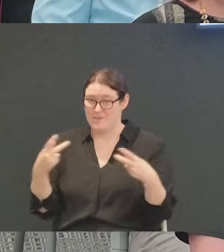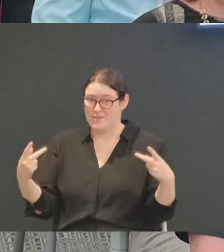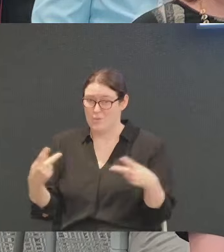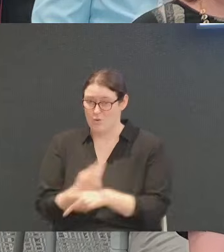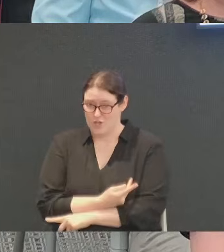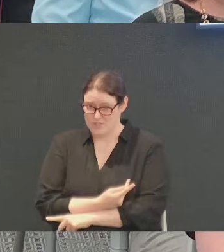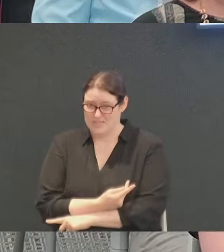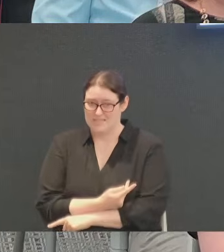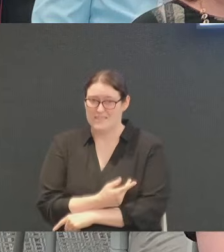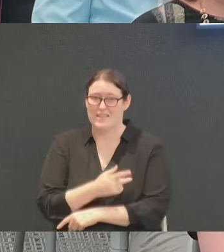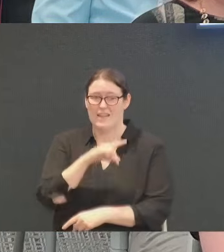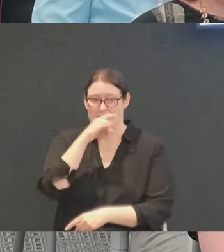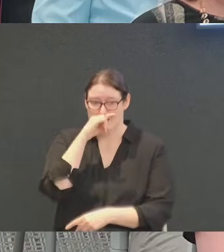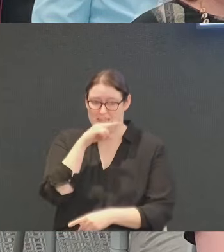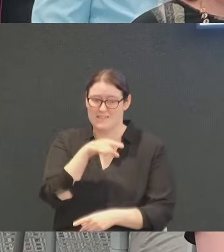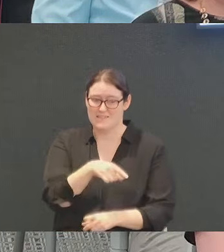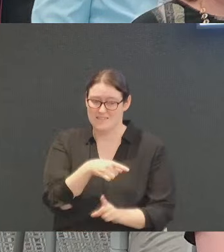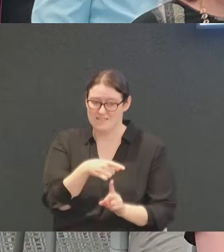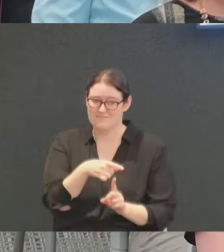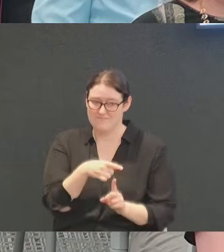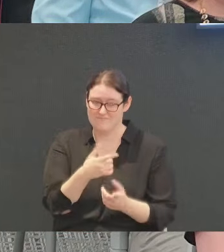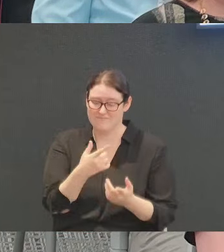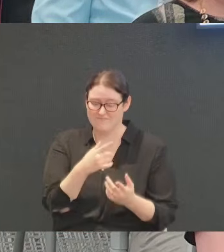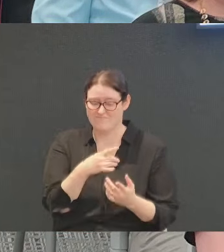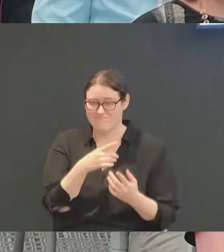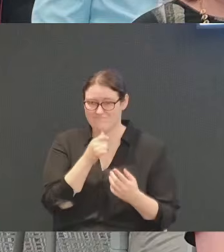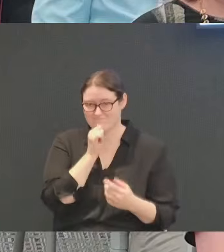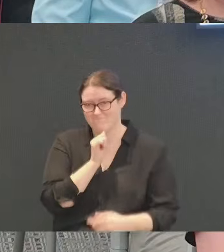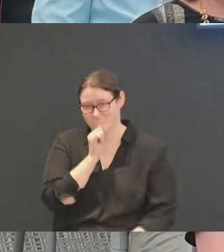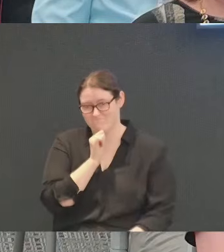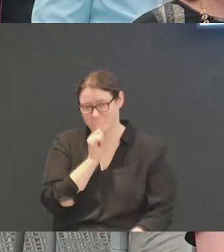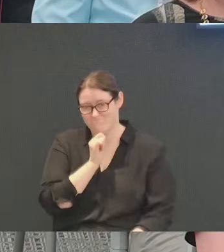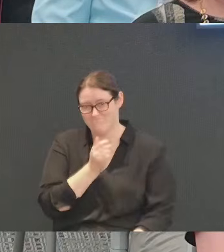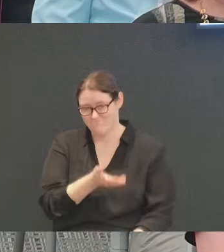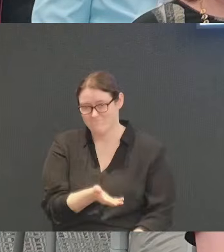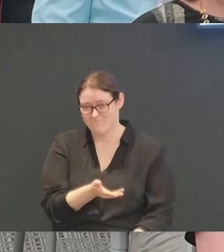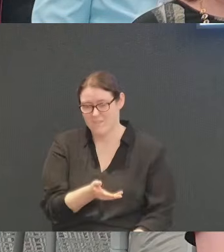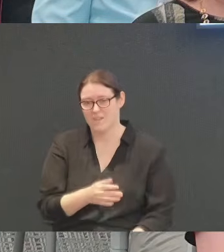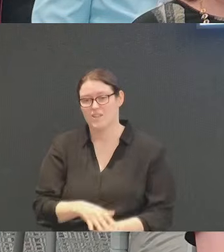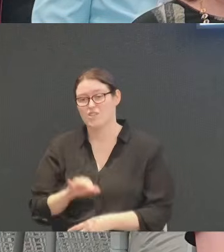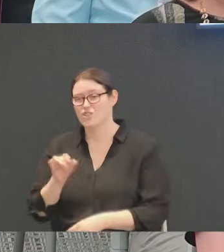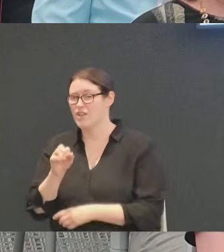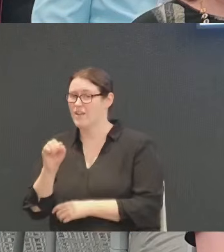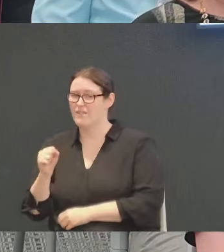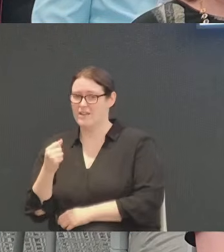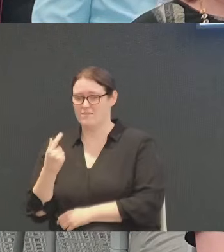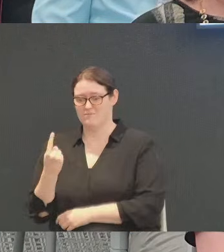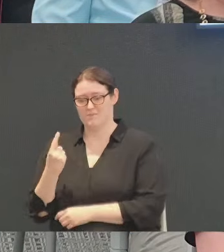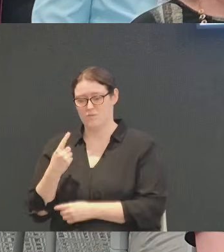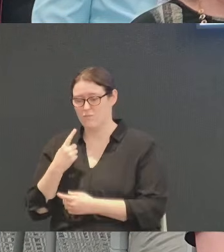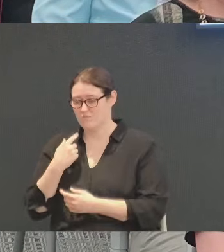the price. JFS and Beach Acres have been a crucial success as a foster as foster parents. Hamilton